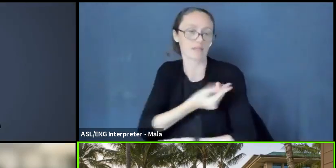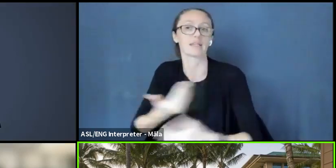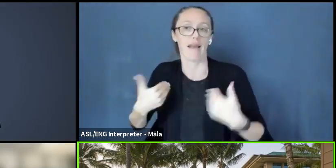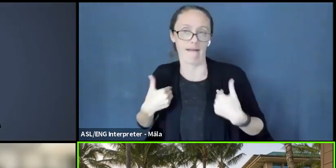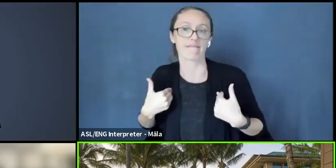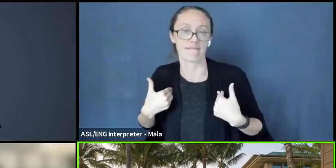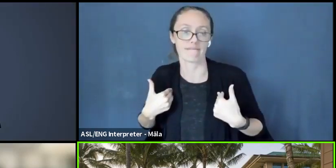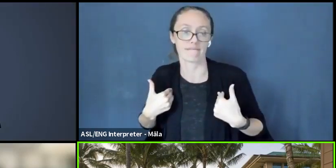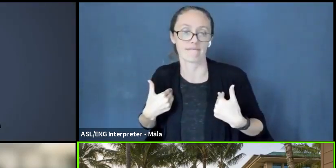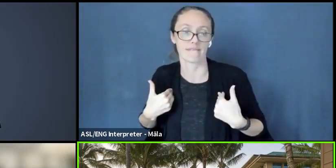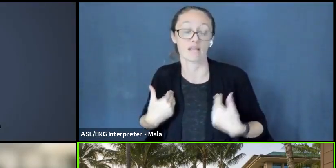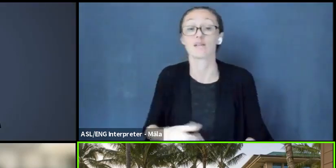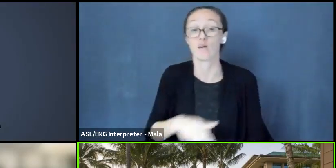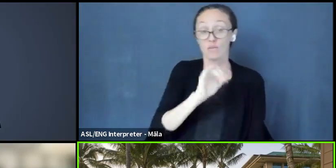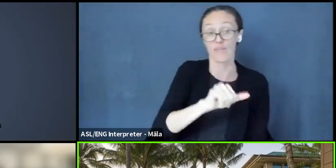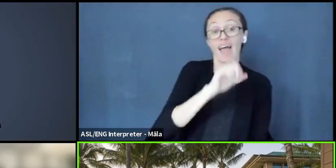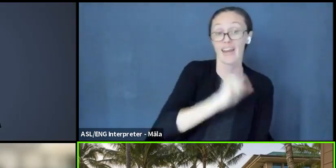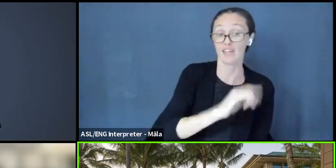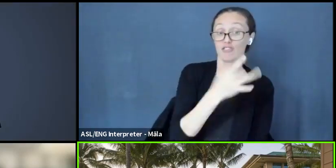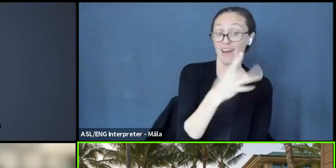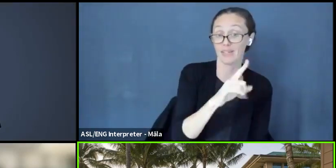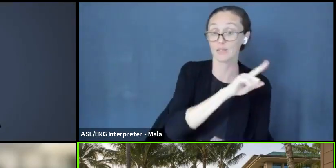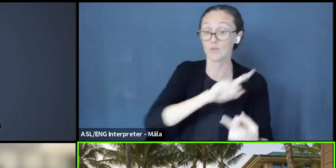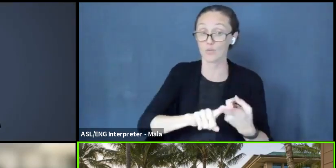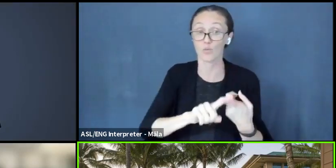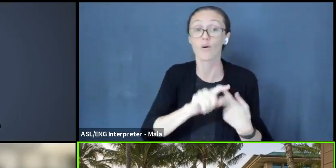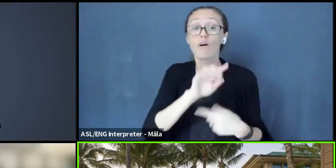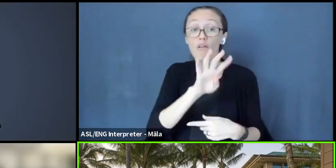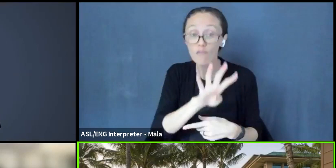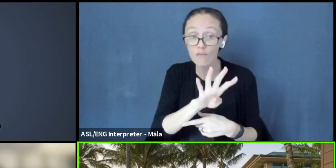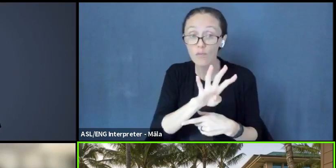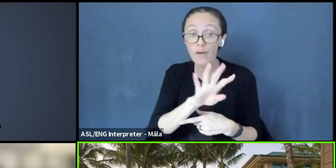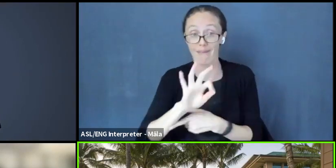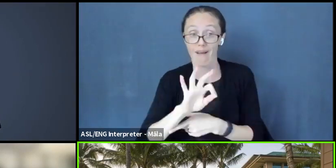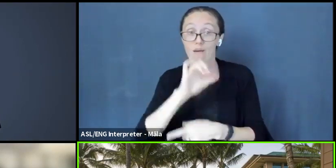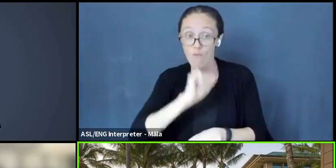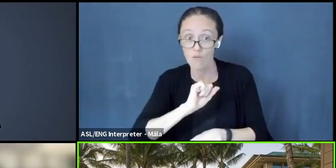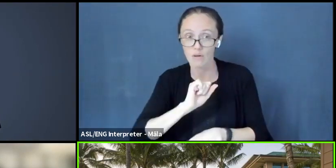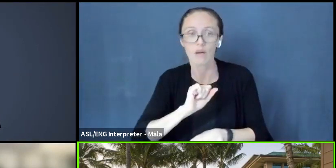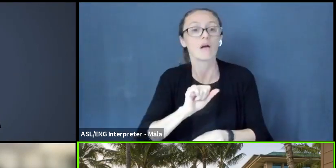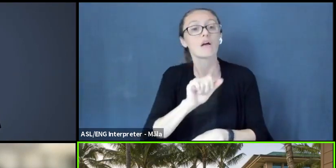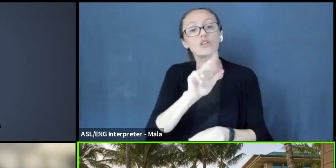In the 18 to 49-year-old, it's 23 times more hospitalizations.